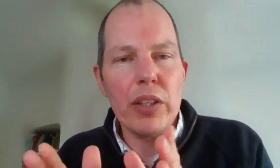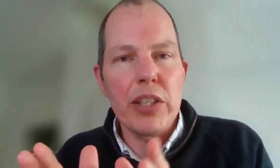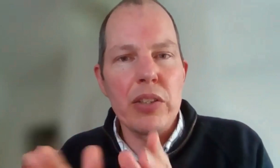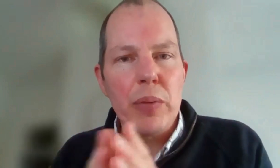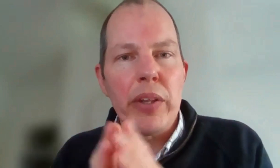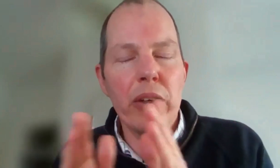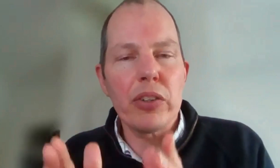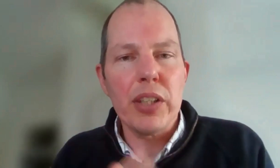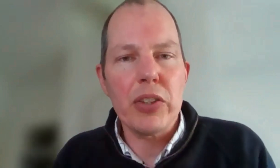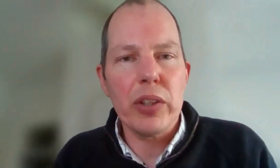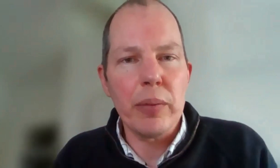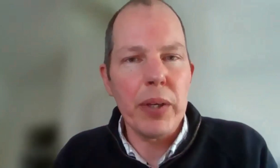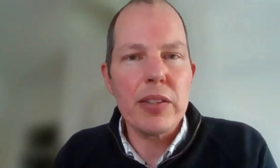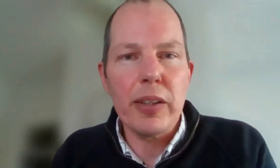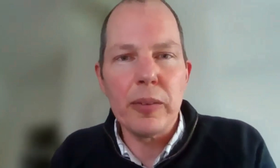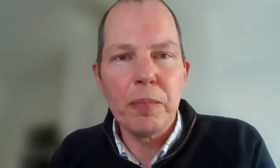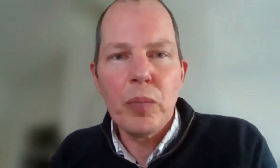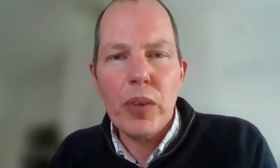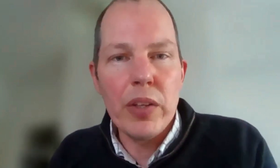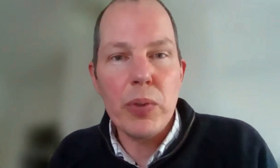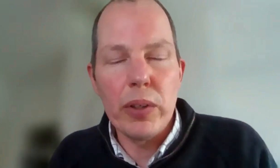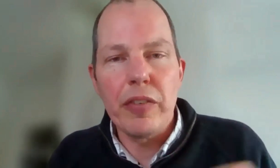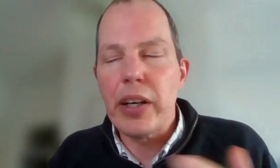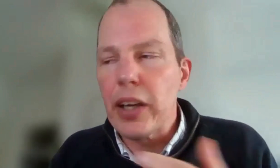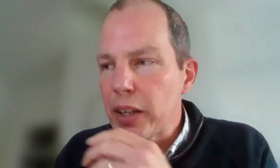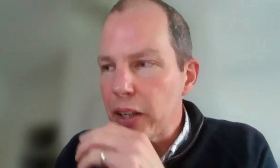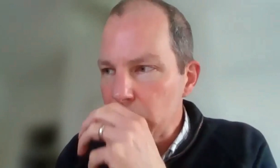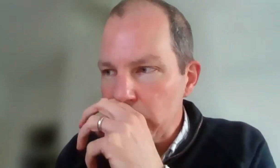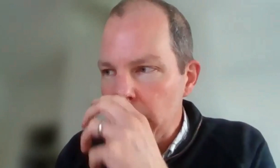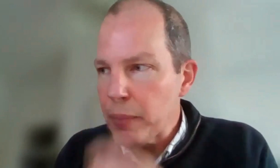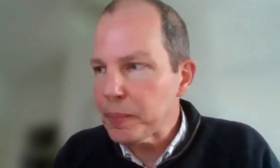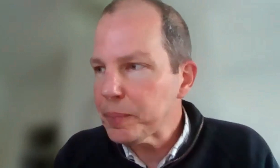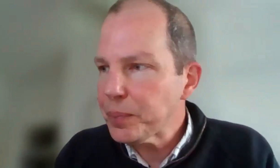translation, something that looks natural in BSL and this would look very unnatural to them